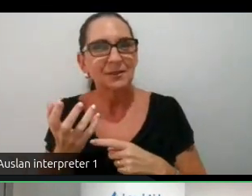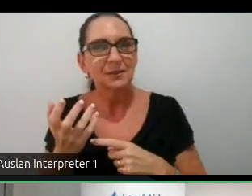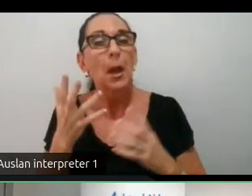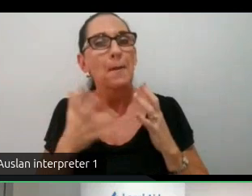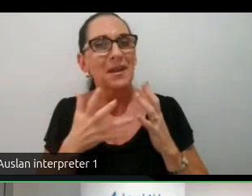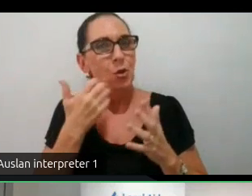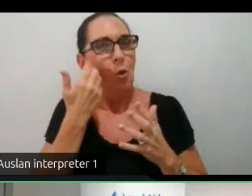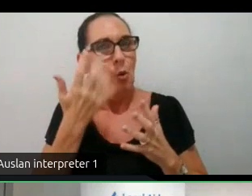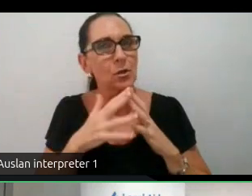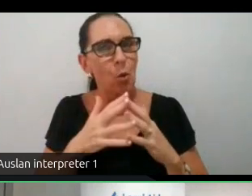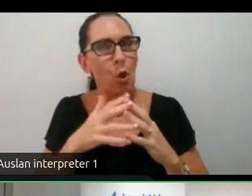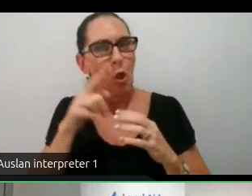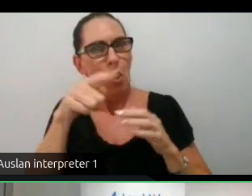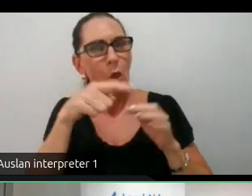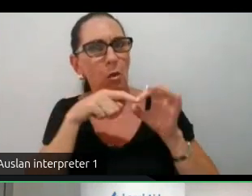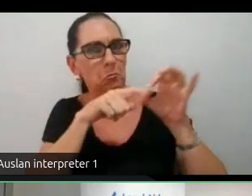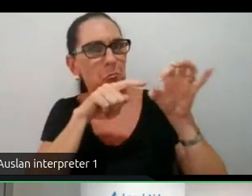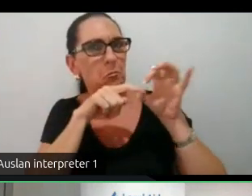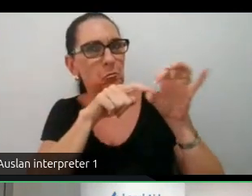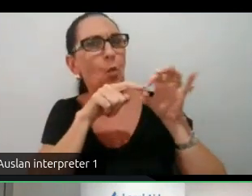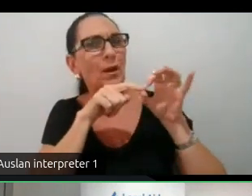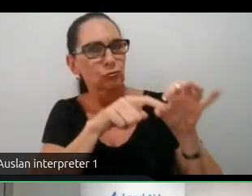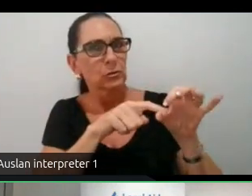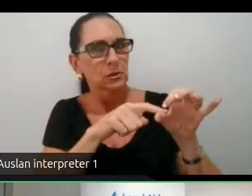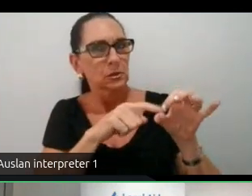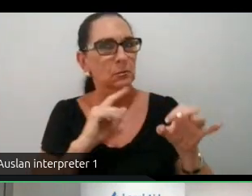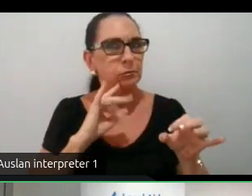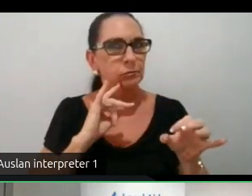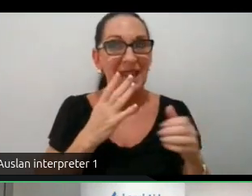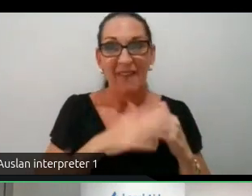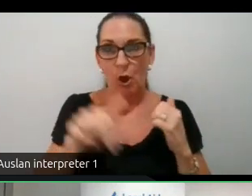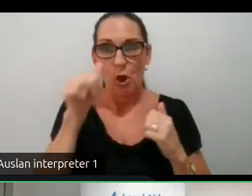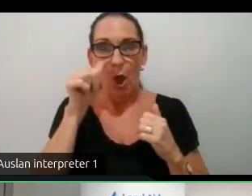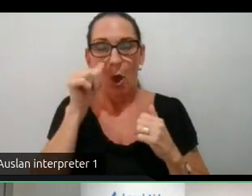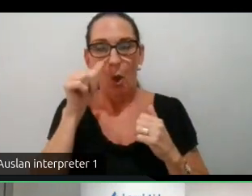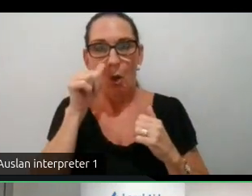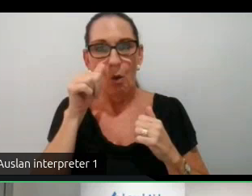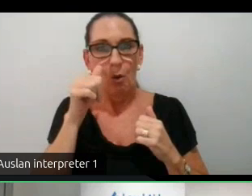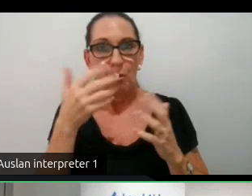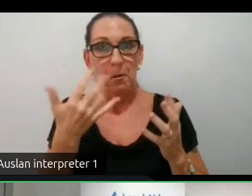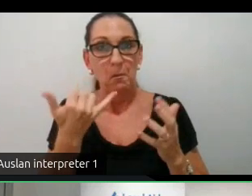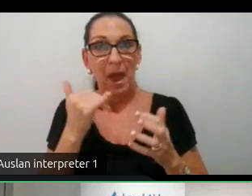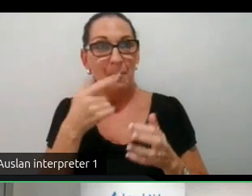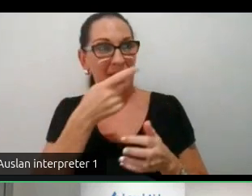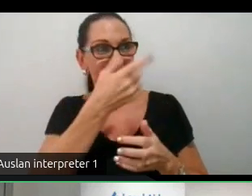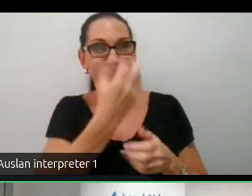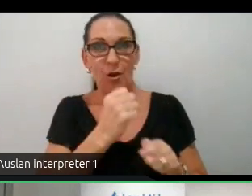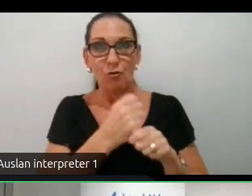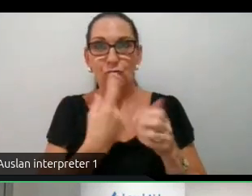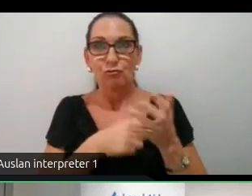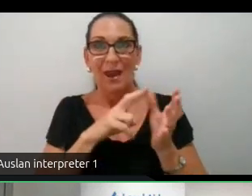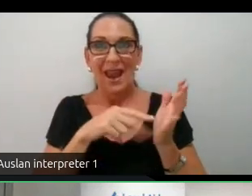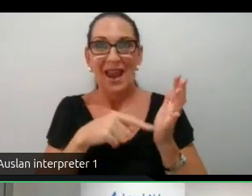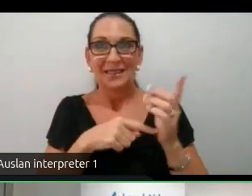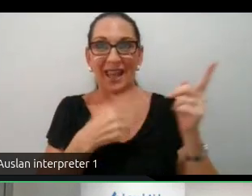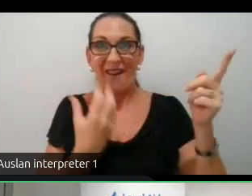there is it's always worth asking questions. Yeah. Because unless you ask am I access this you don't